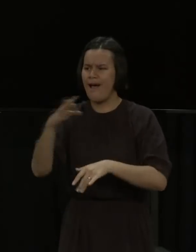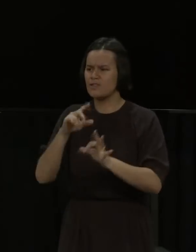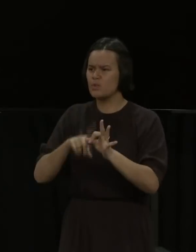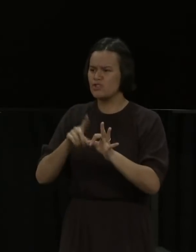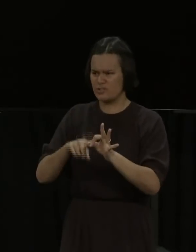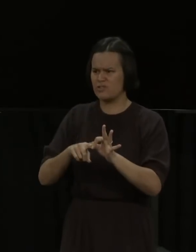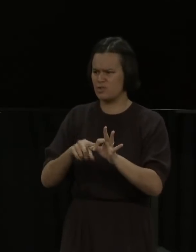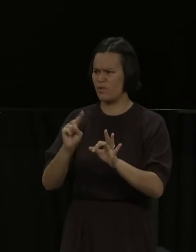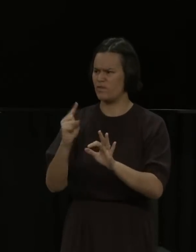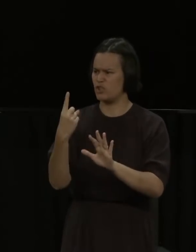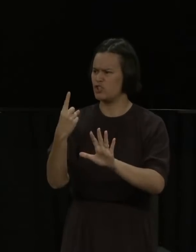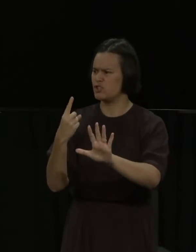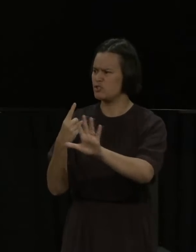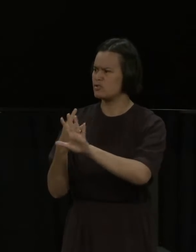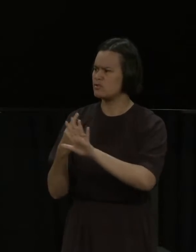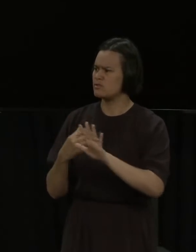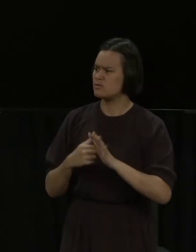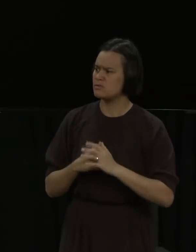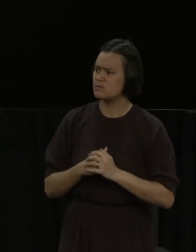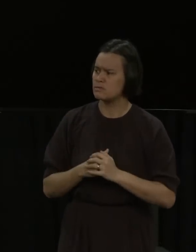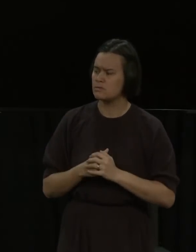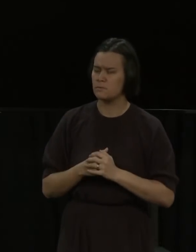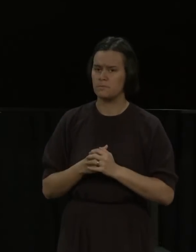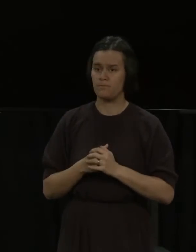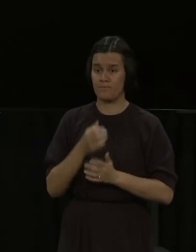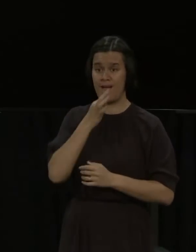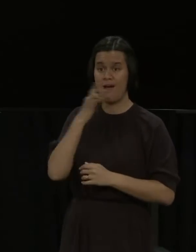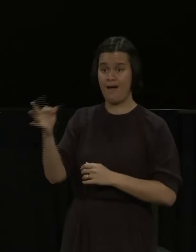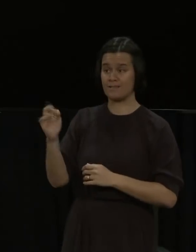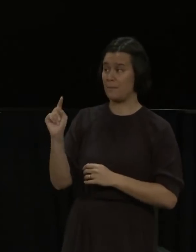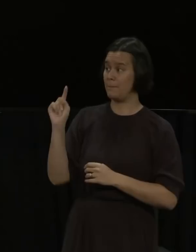possible. I got three people who have not asked questions, so we will